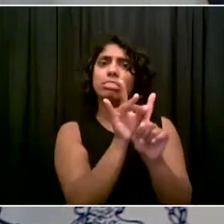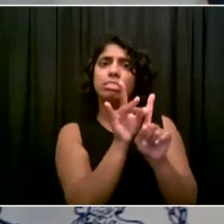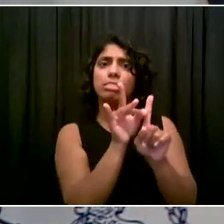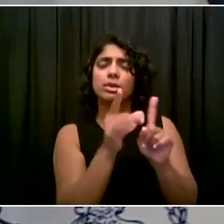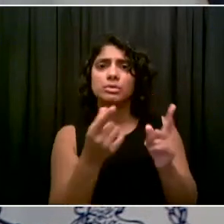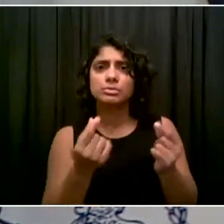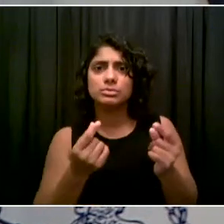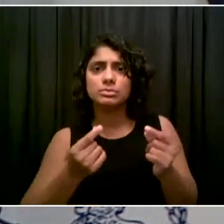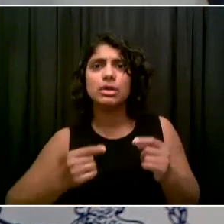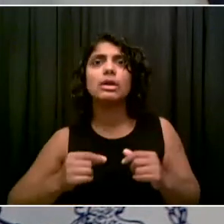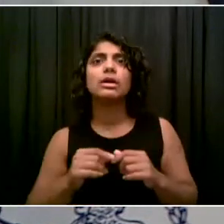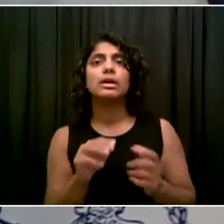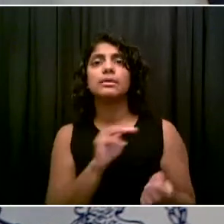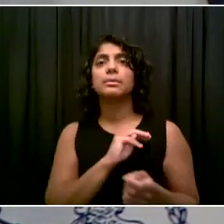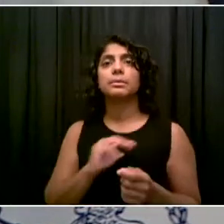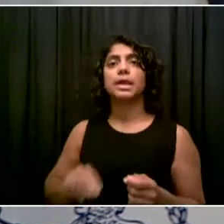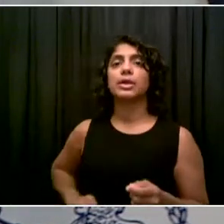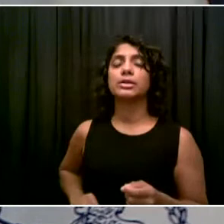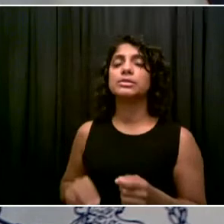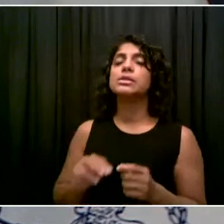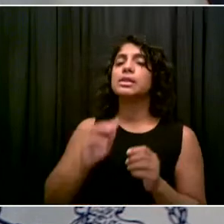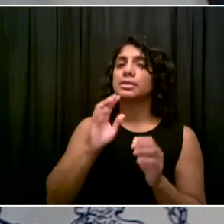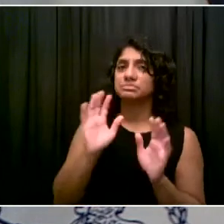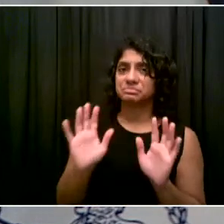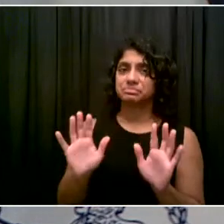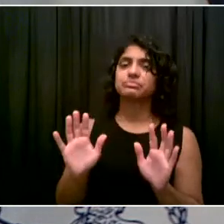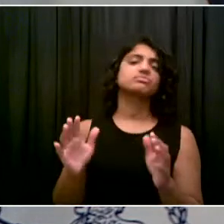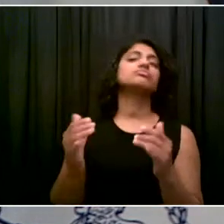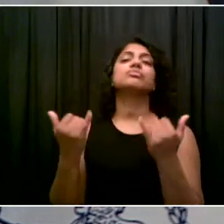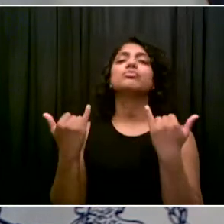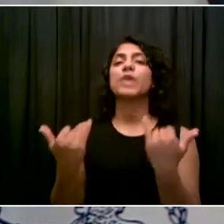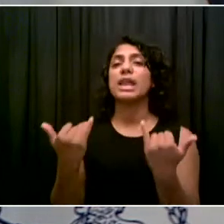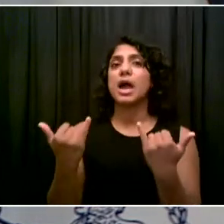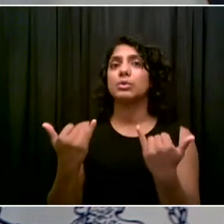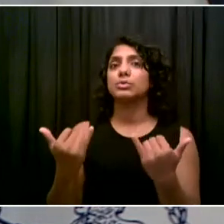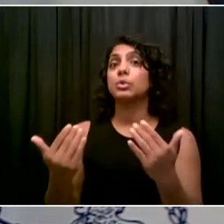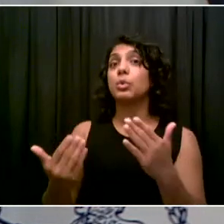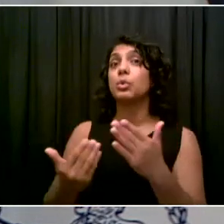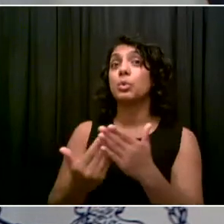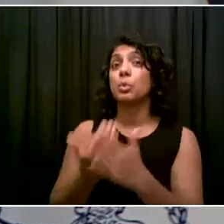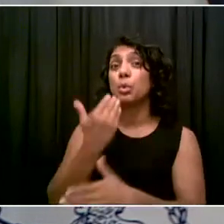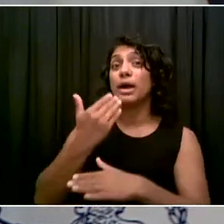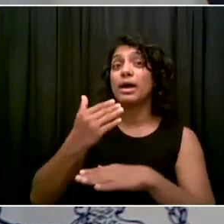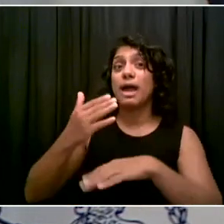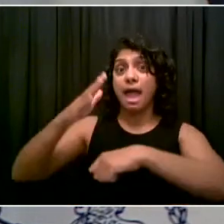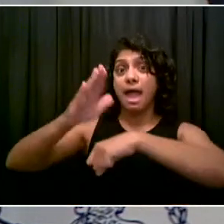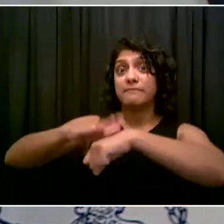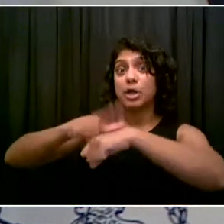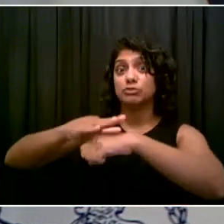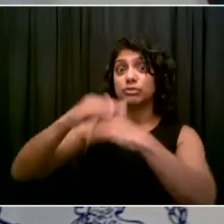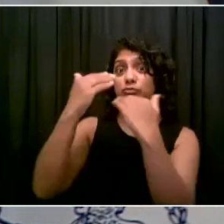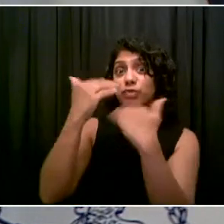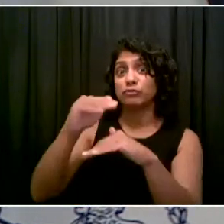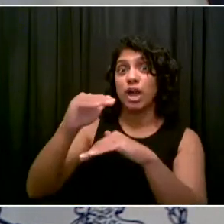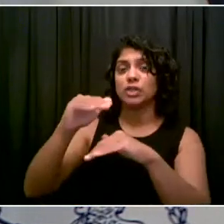THE BOTTOM LINE, DANA, BASED ON THE DATA IN THE SCICENEWE, ARE IN THE RIGHT